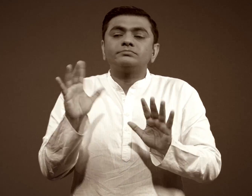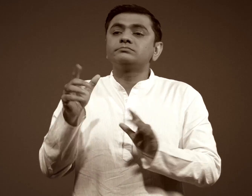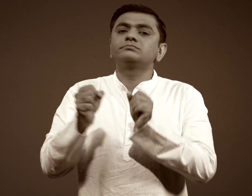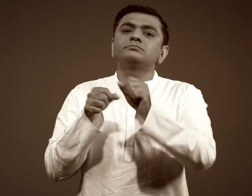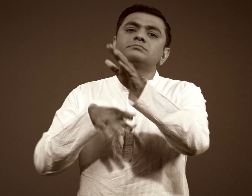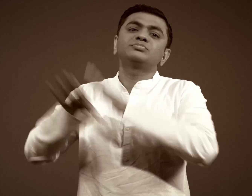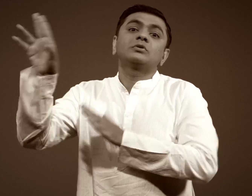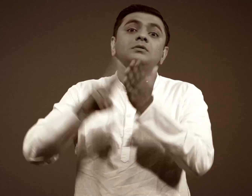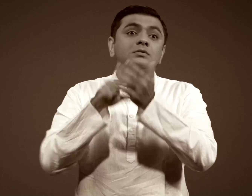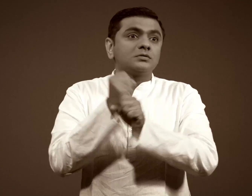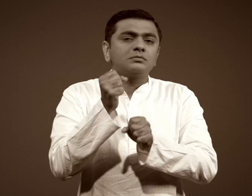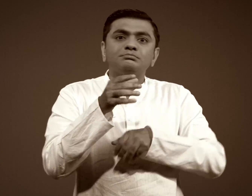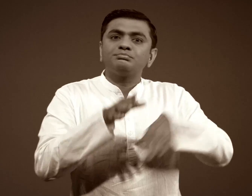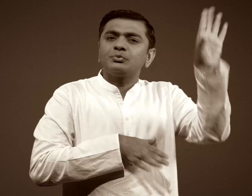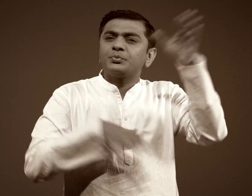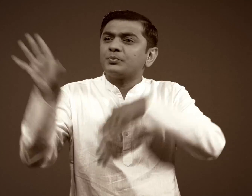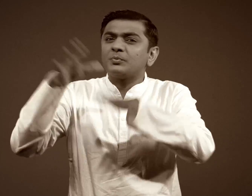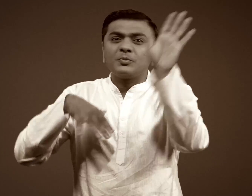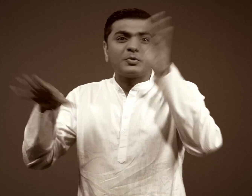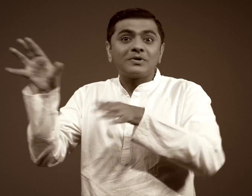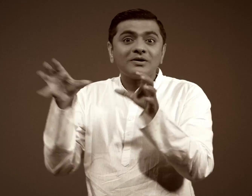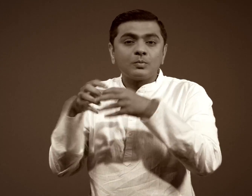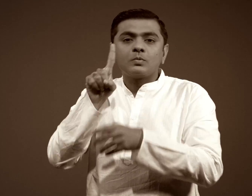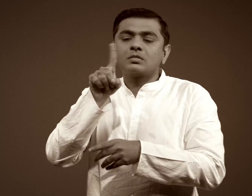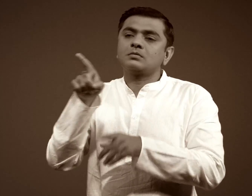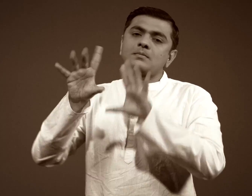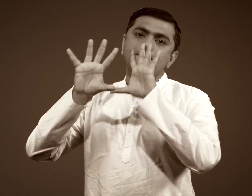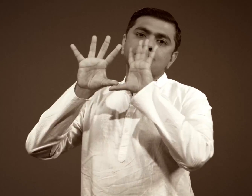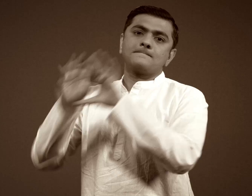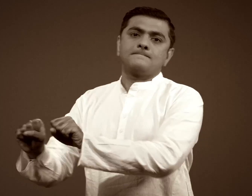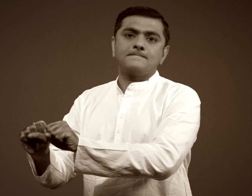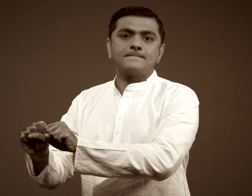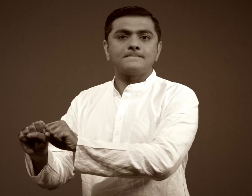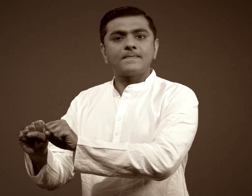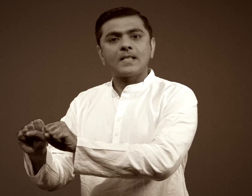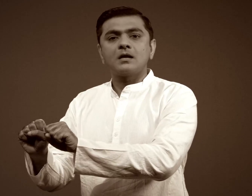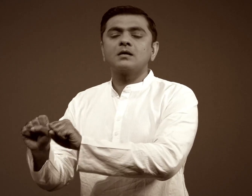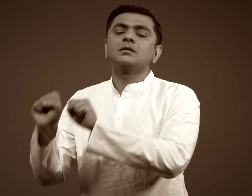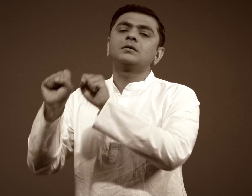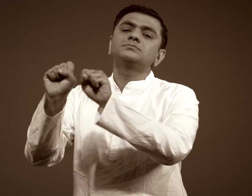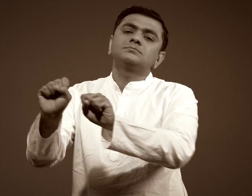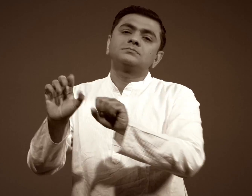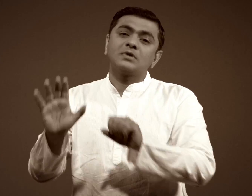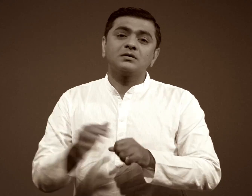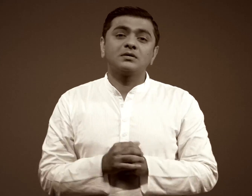All of the assassins ran away except one who was arrested.